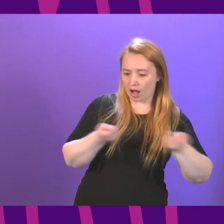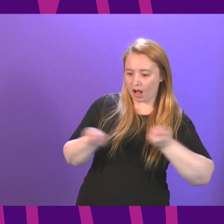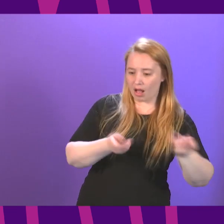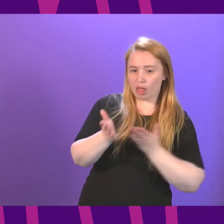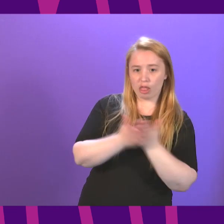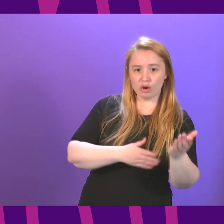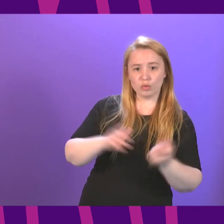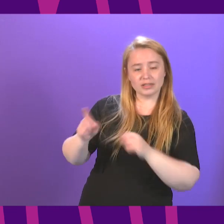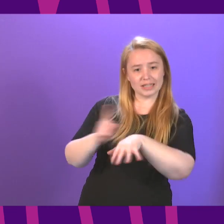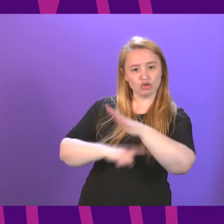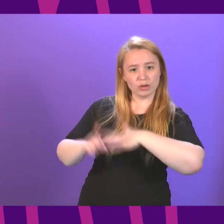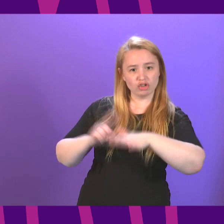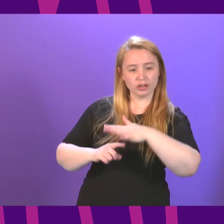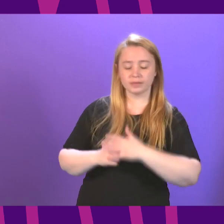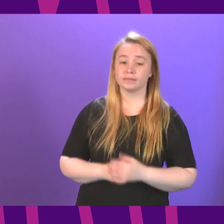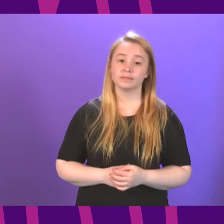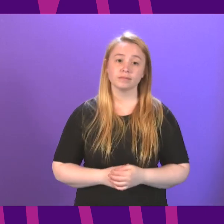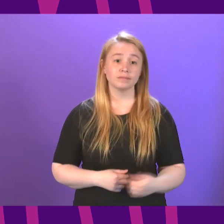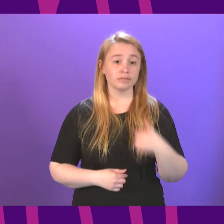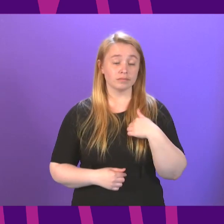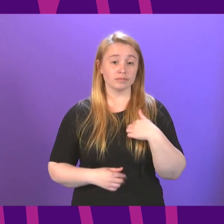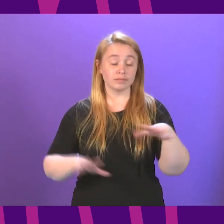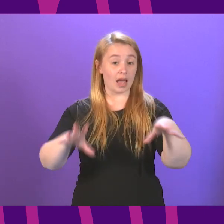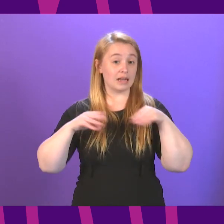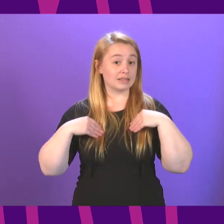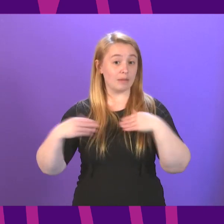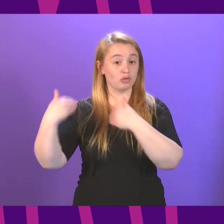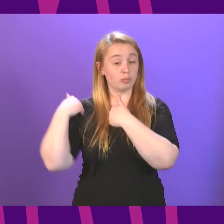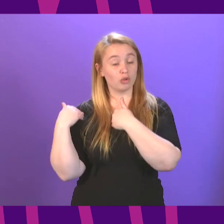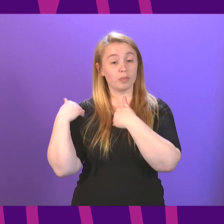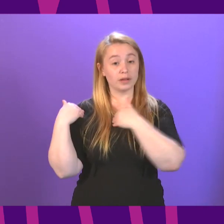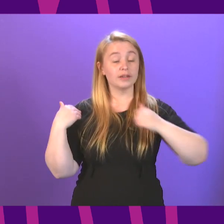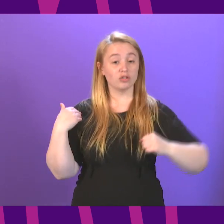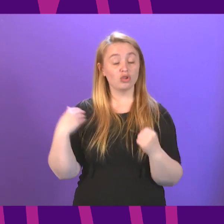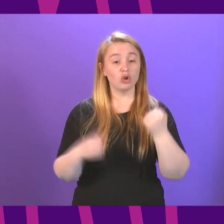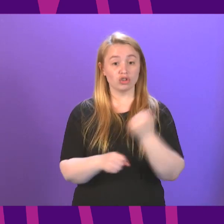I take responsibility for what happens in the Scottish Government, and I take responsibility for